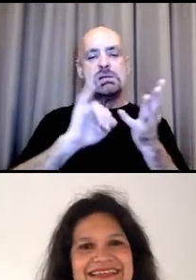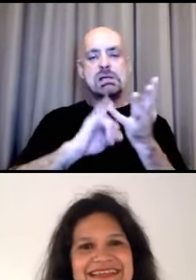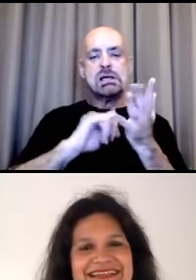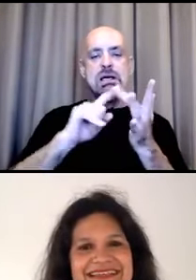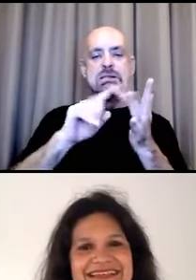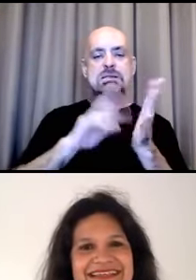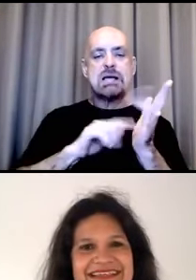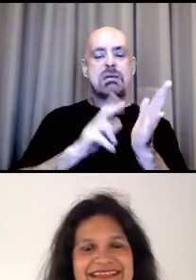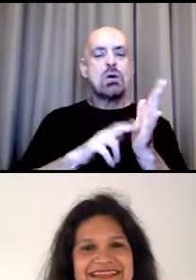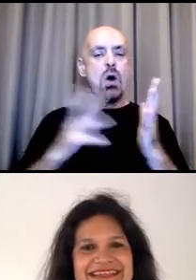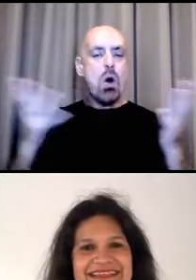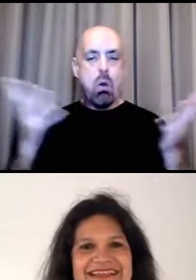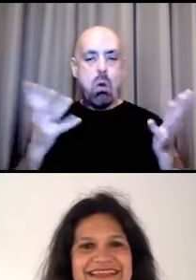country, it